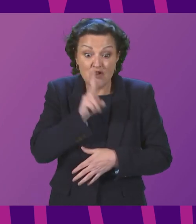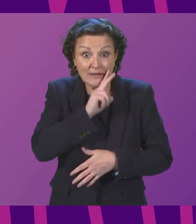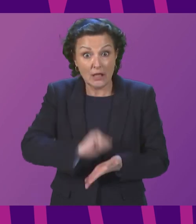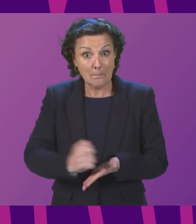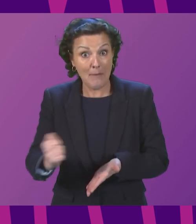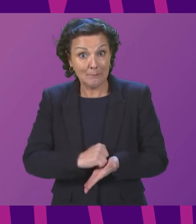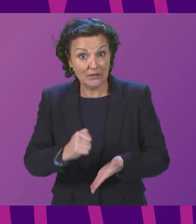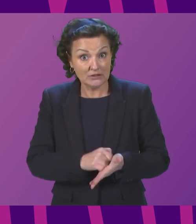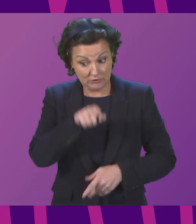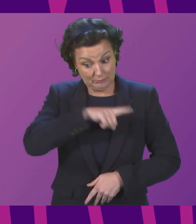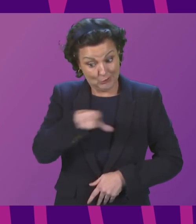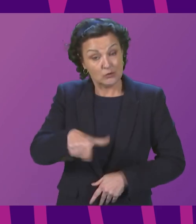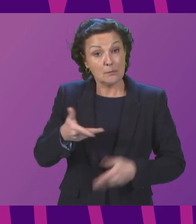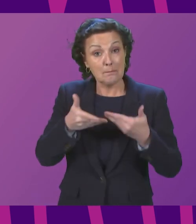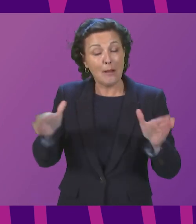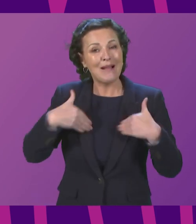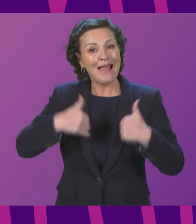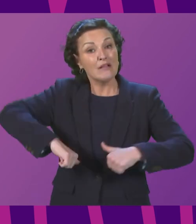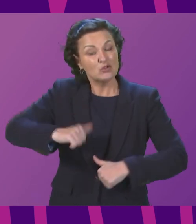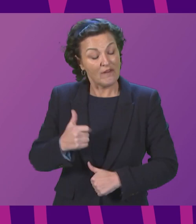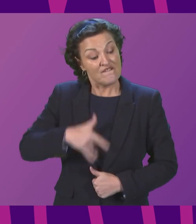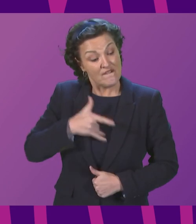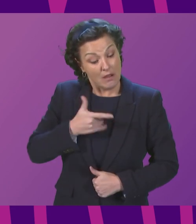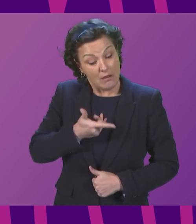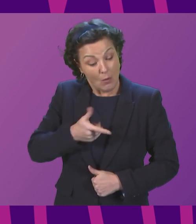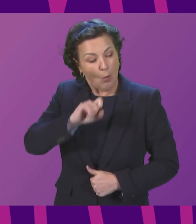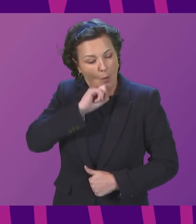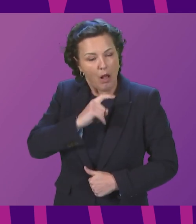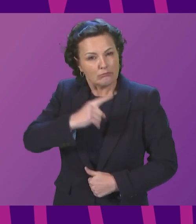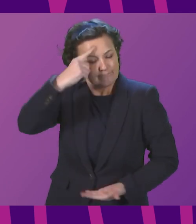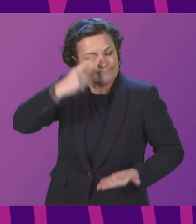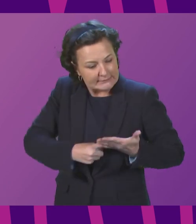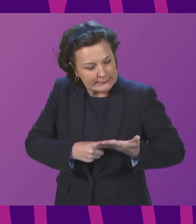Scotland considers that it will reach that state. There is no point in publishing data